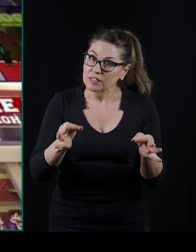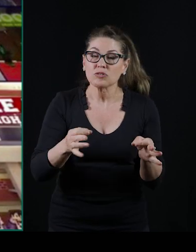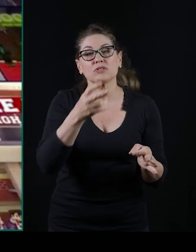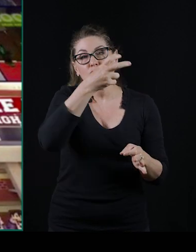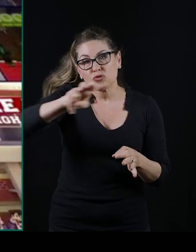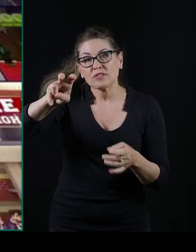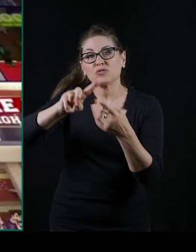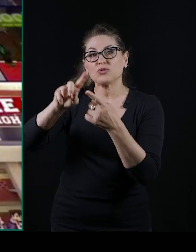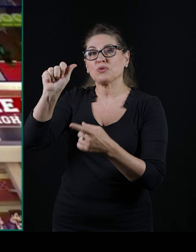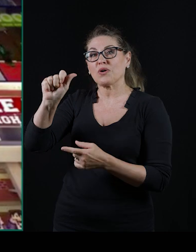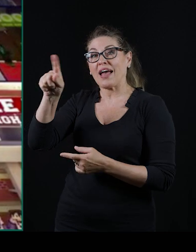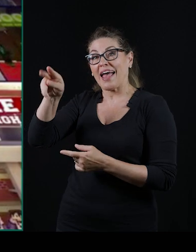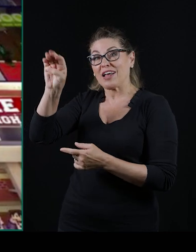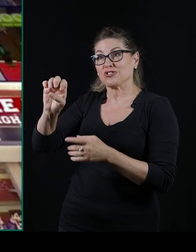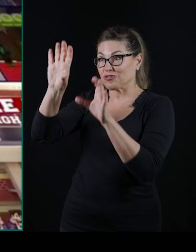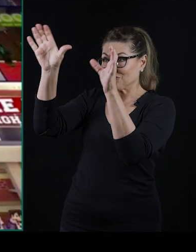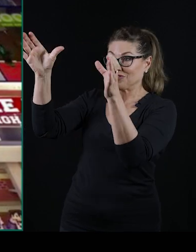to Azure, and that is where we got involved.